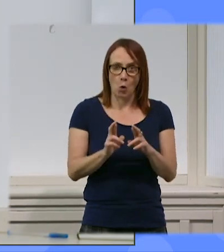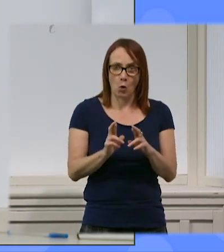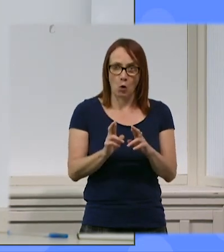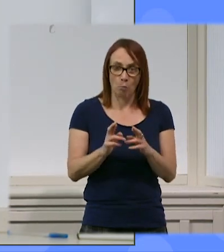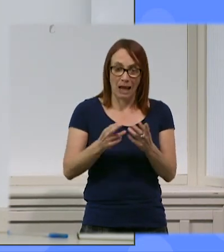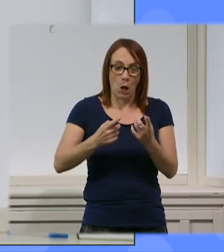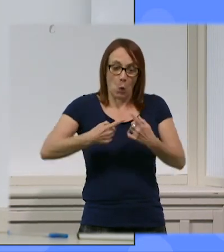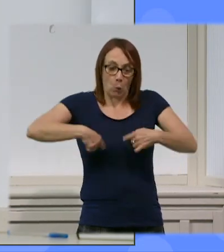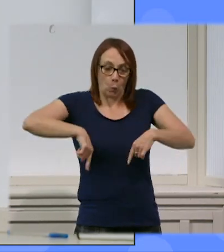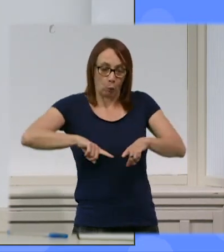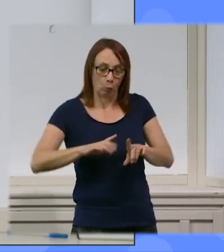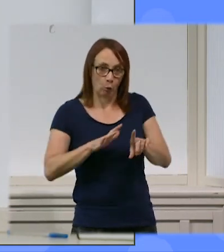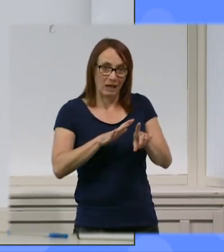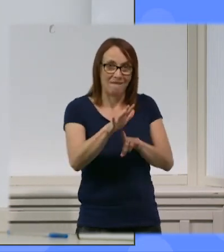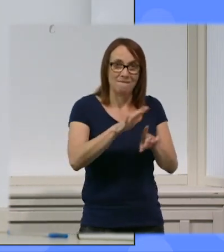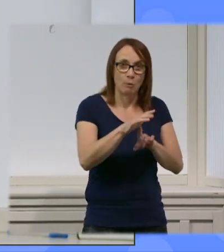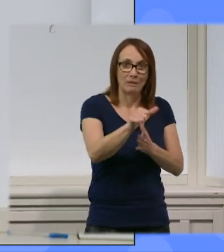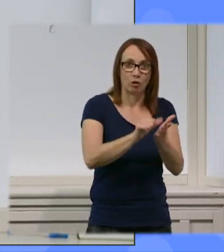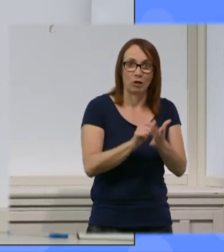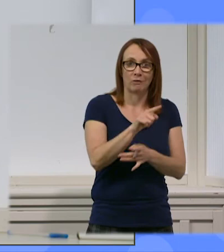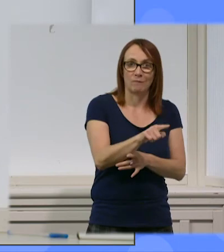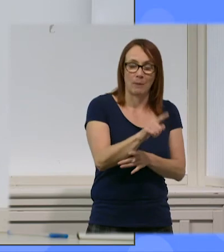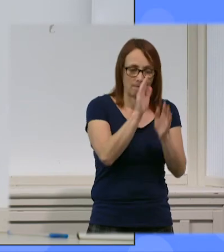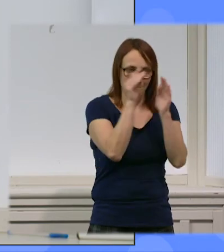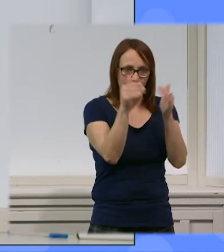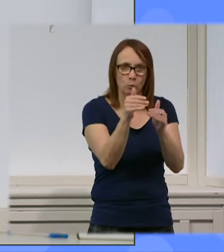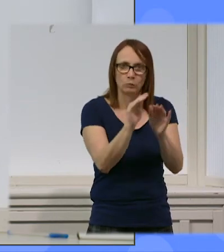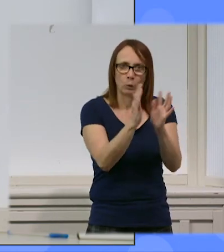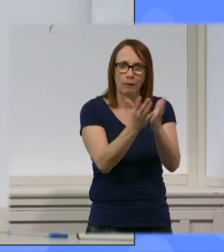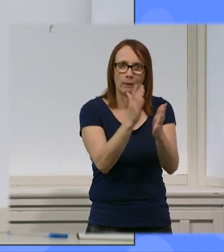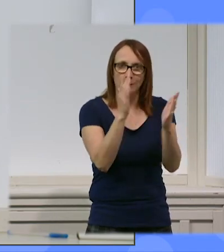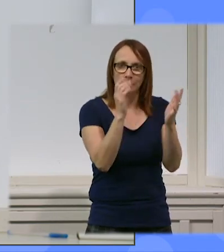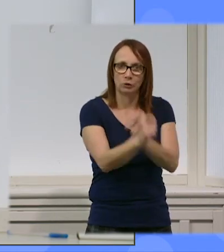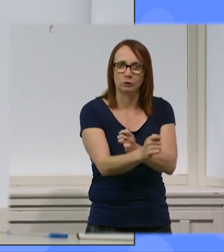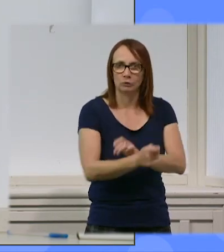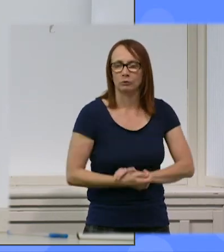influence on the agenda for that assembly going forwards so I think at a